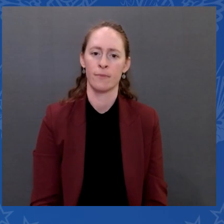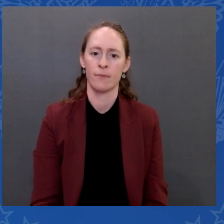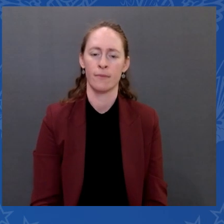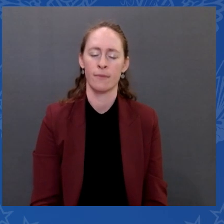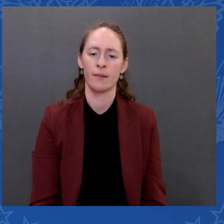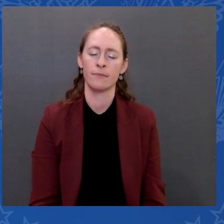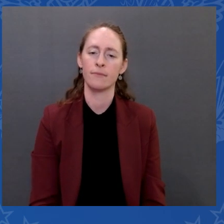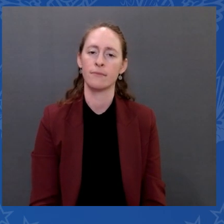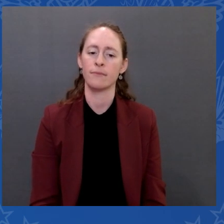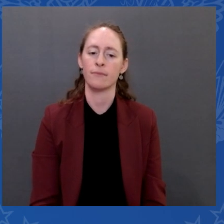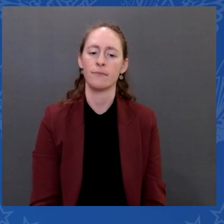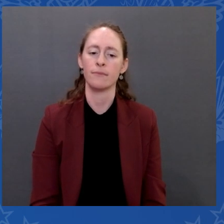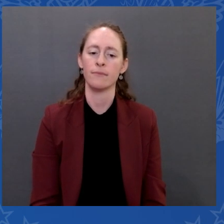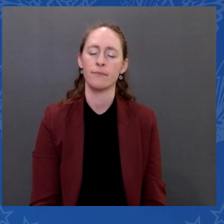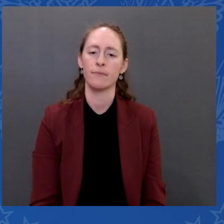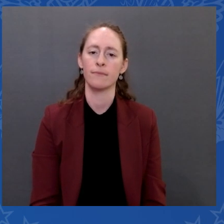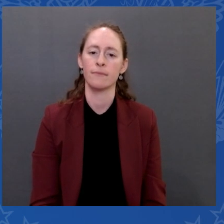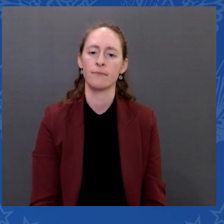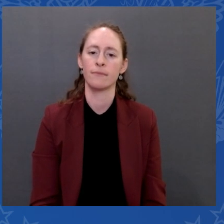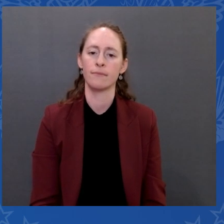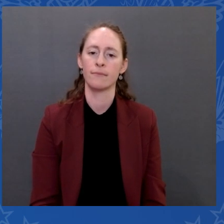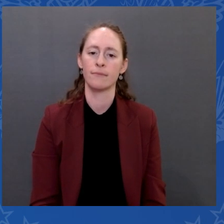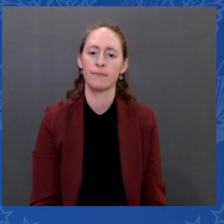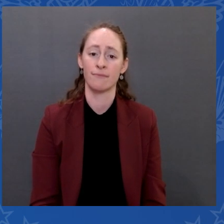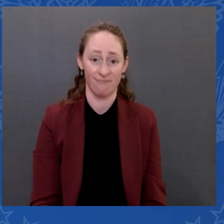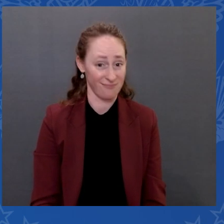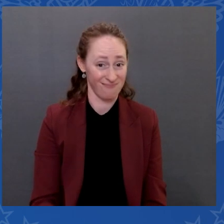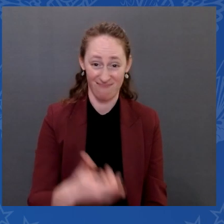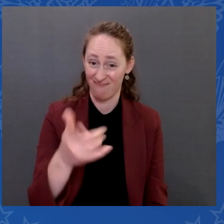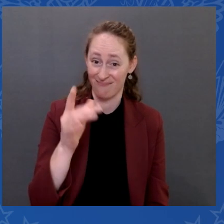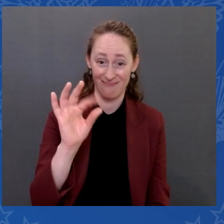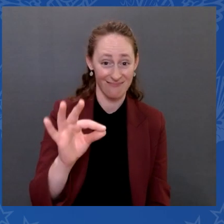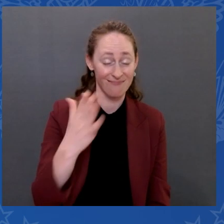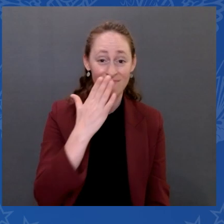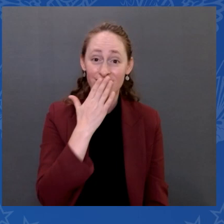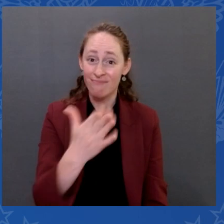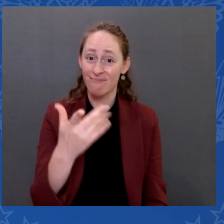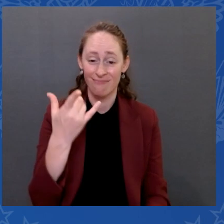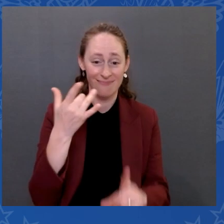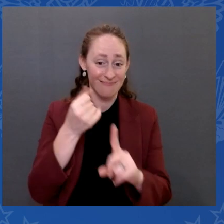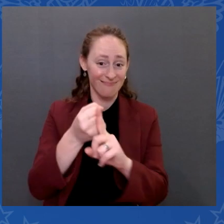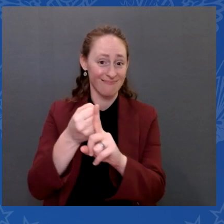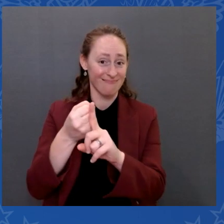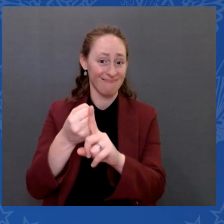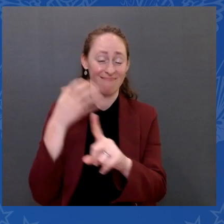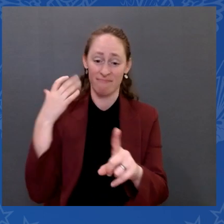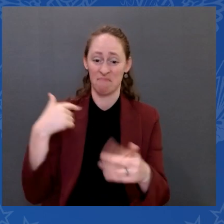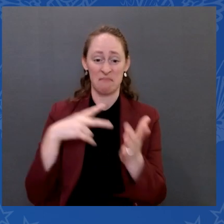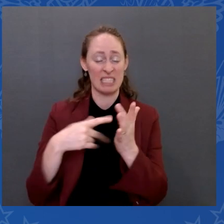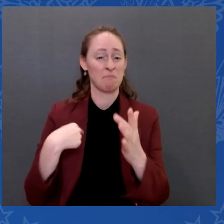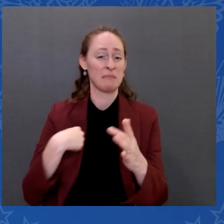So I'll be brief in expanding on why the CHIPS Act is so essential for both our national security